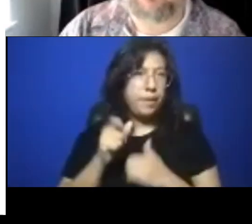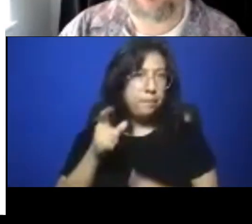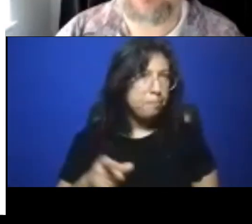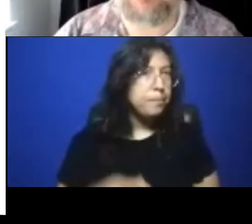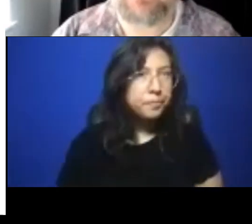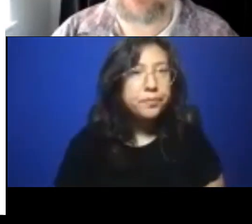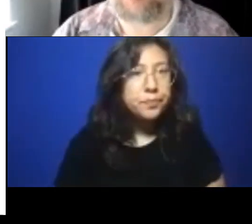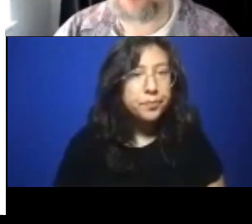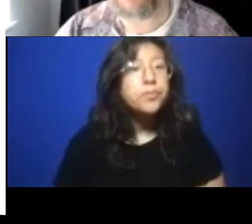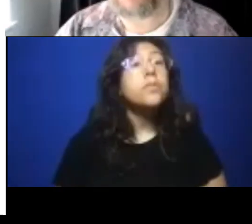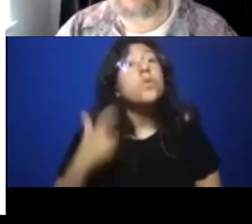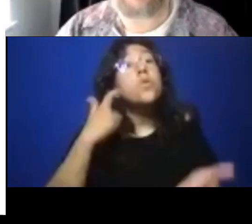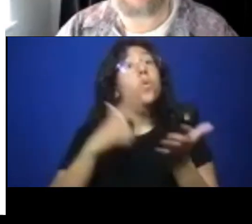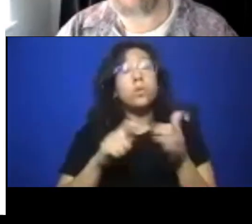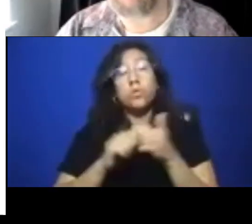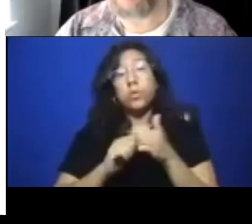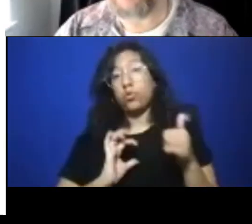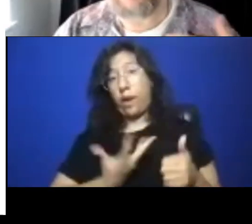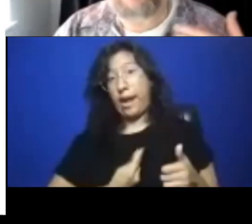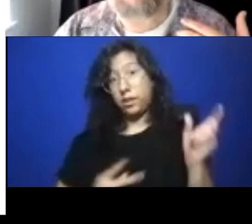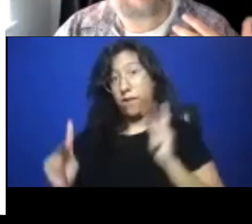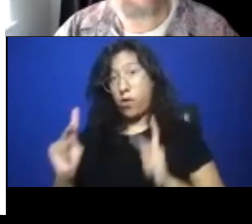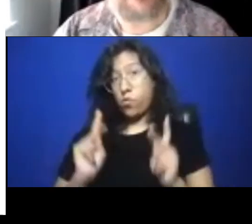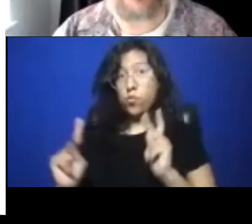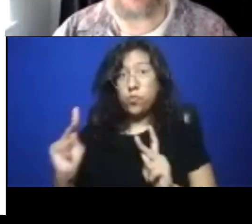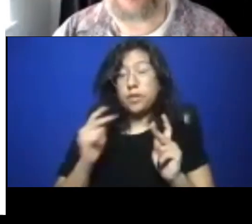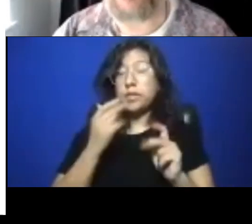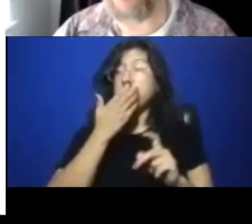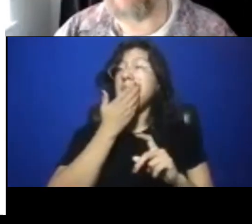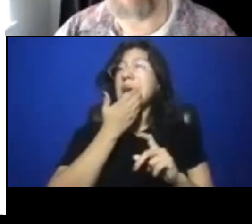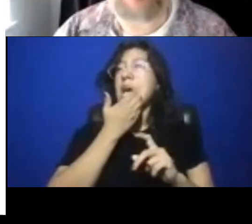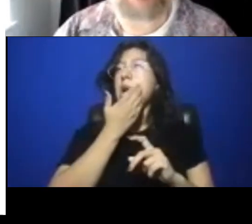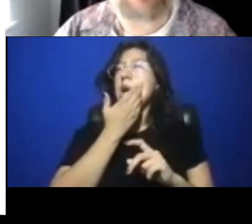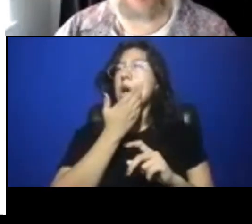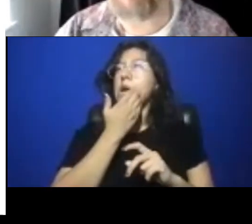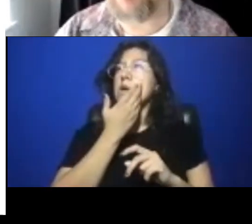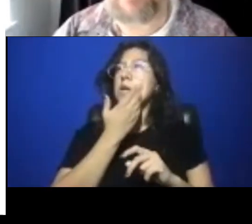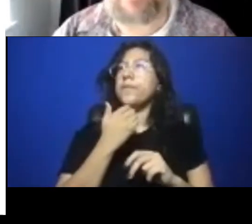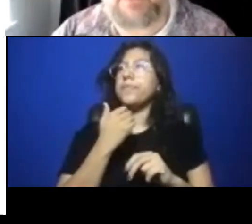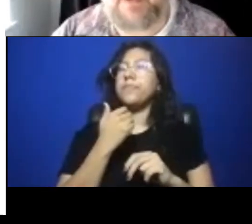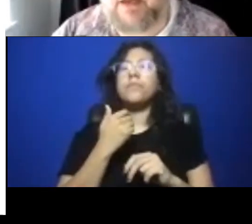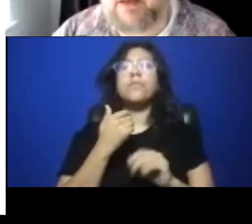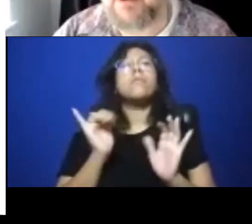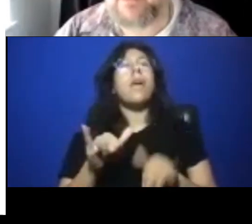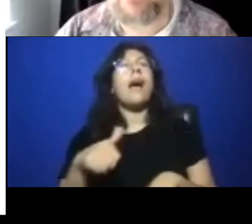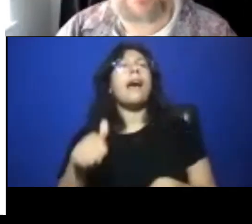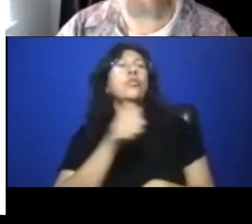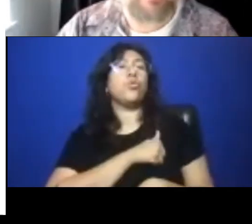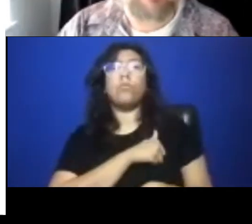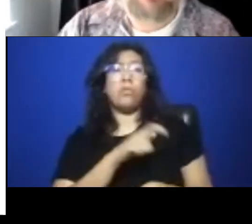What we're seeing with trans folks is kind of the attitude of hey, cops are not gonna protect me.